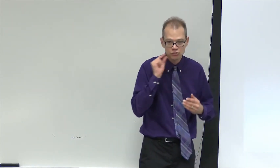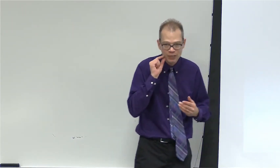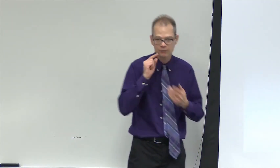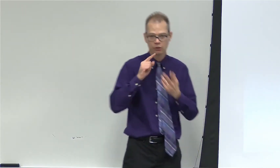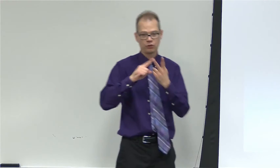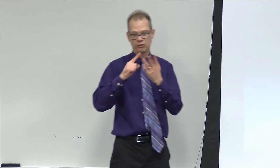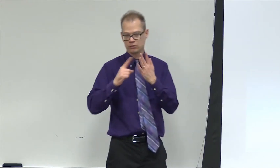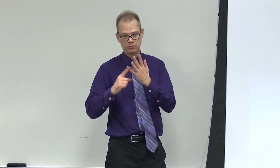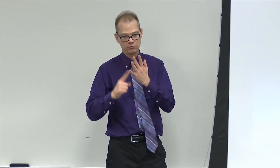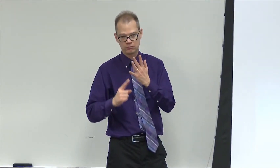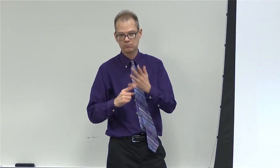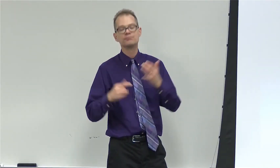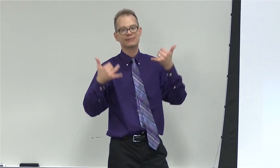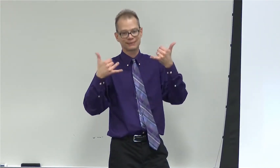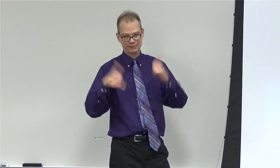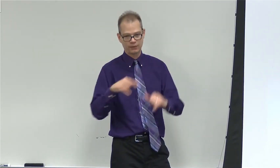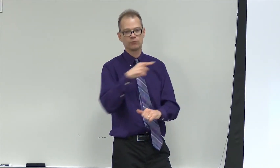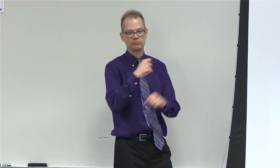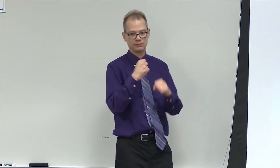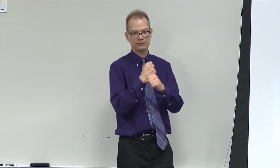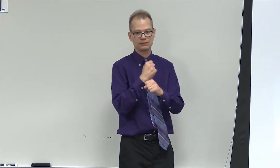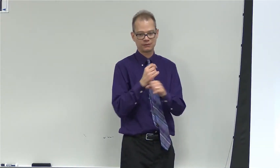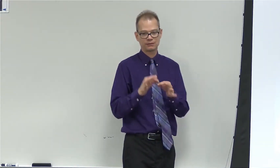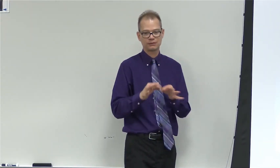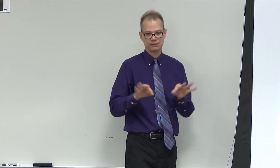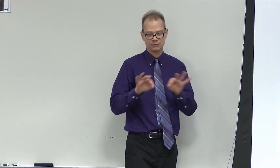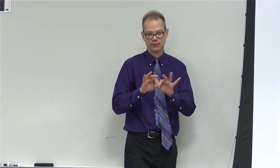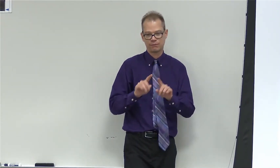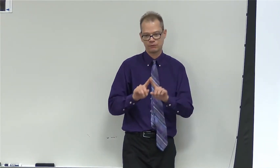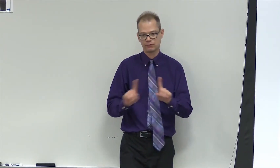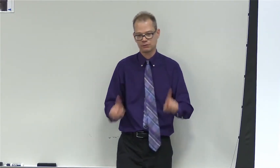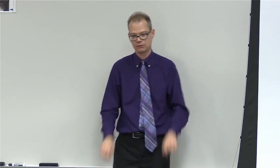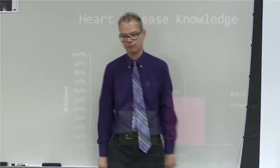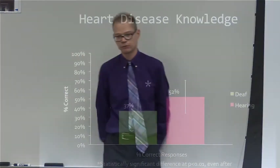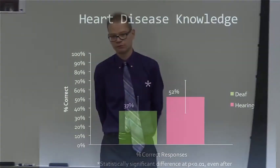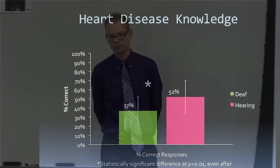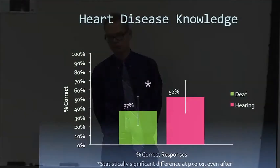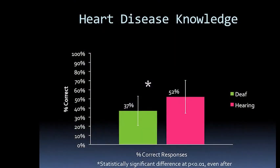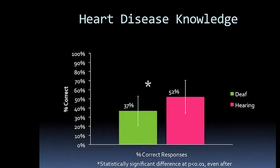Again, with the age and gender and race and all that, there is still a significant difference.